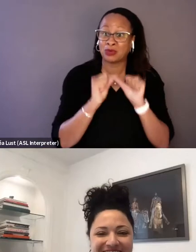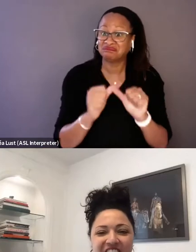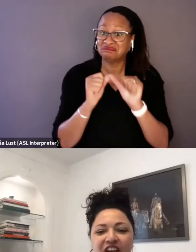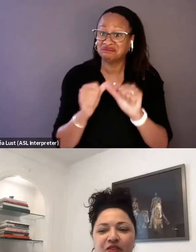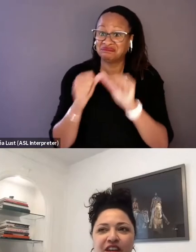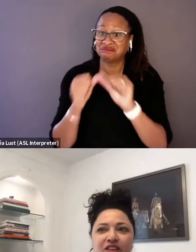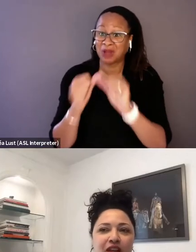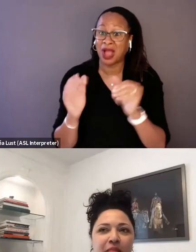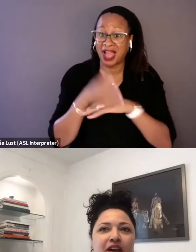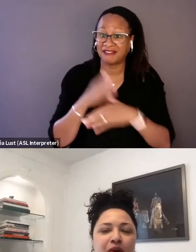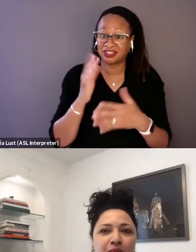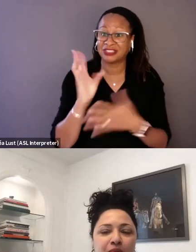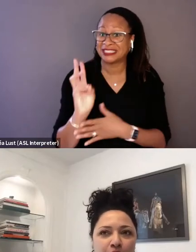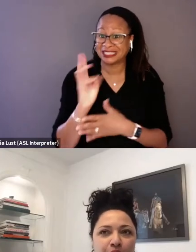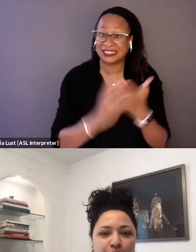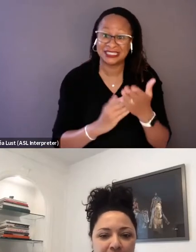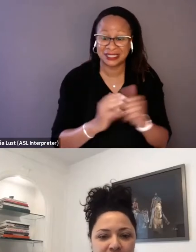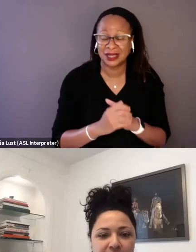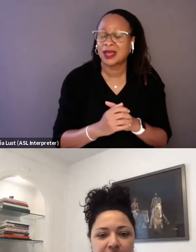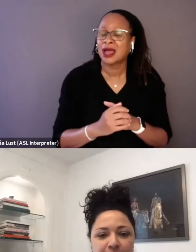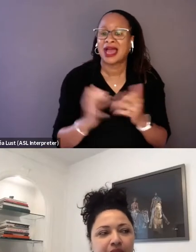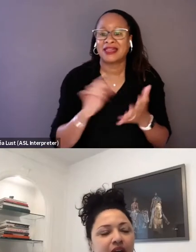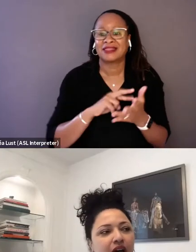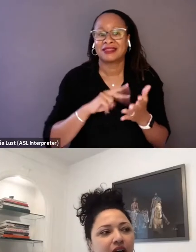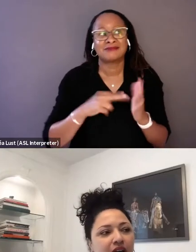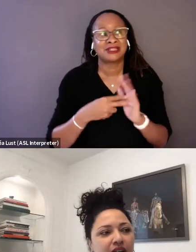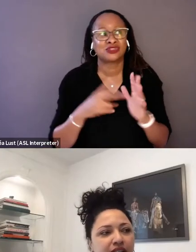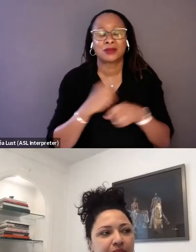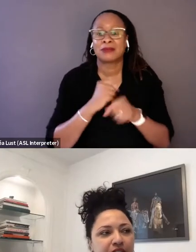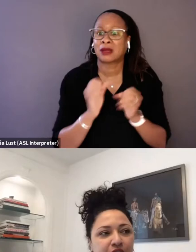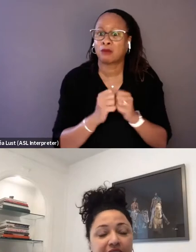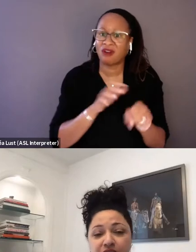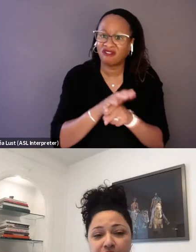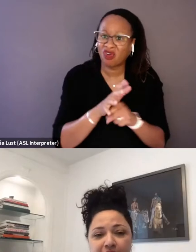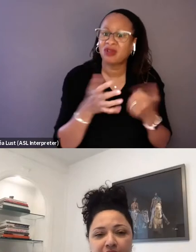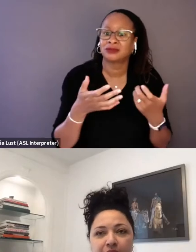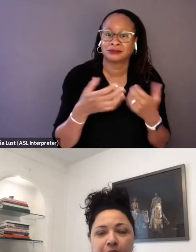and then you can make a more robust attempt at trying to do that,